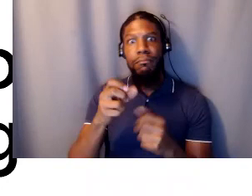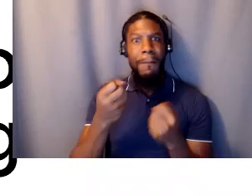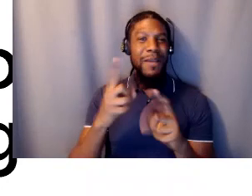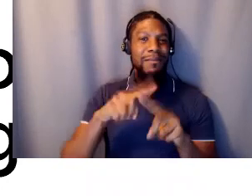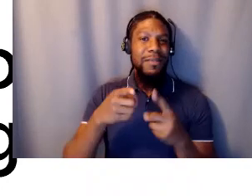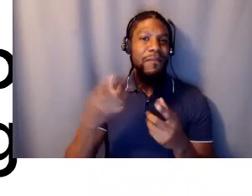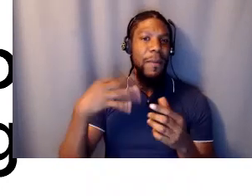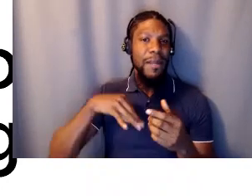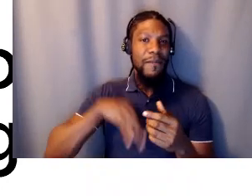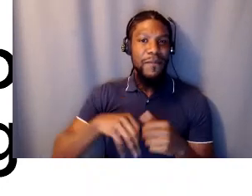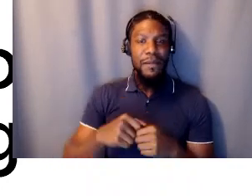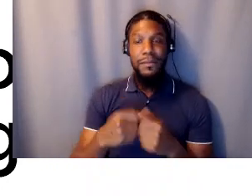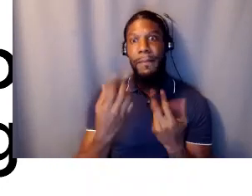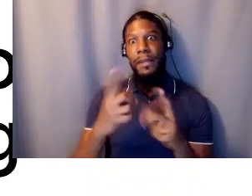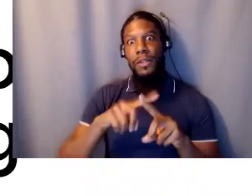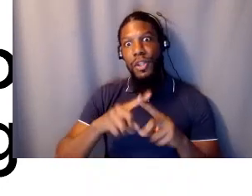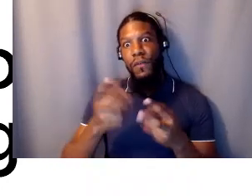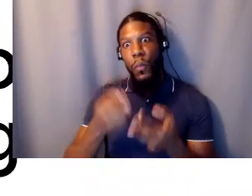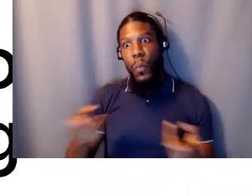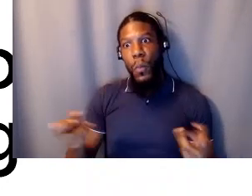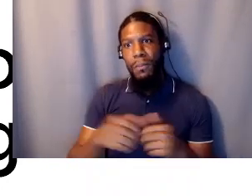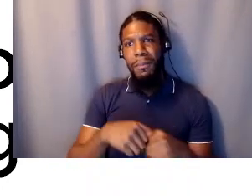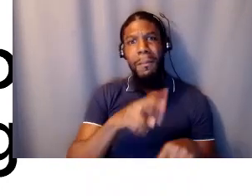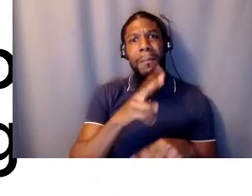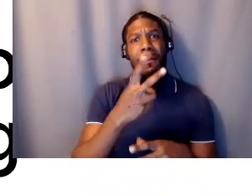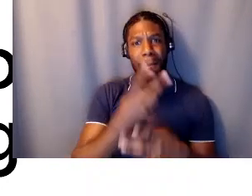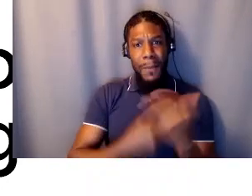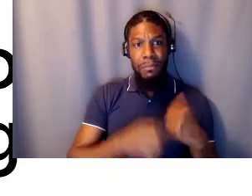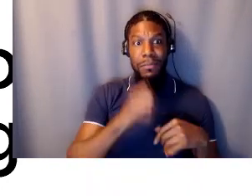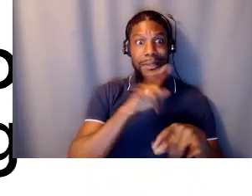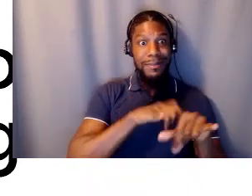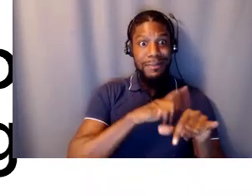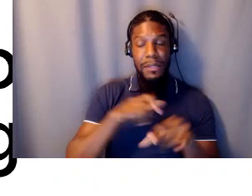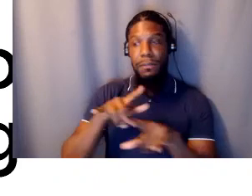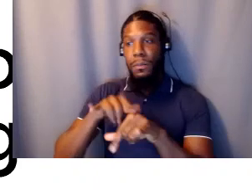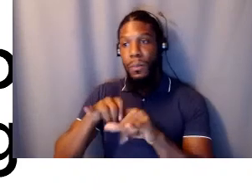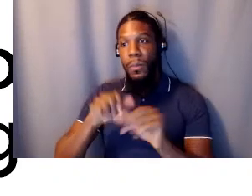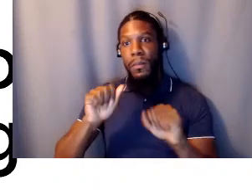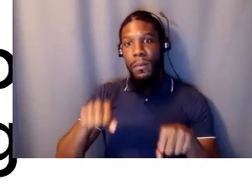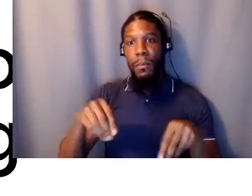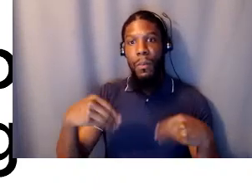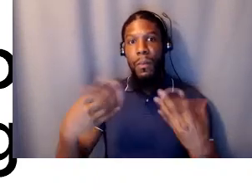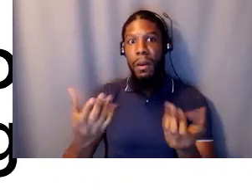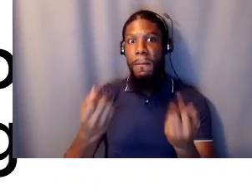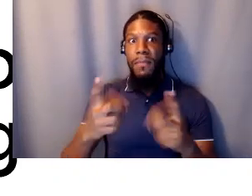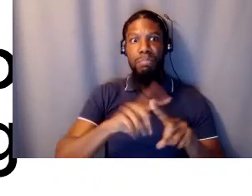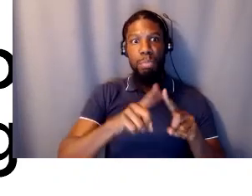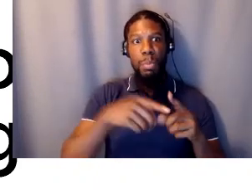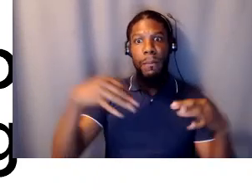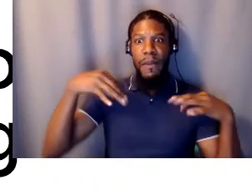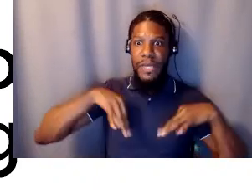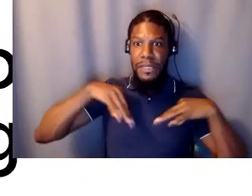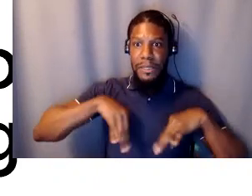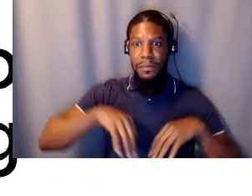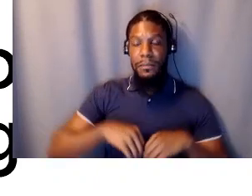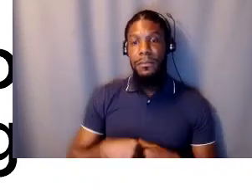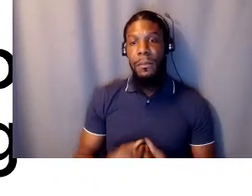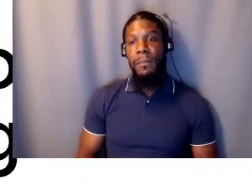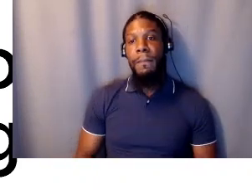So both can provide really rich and robust online learning environments.